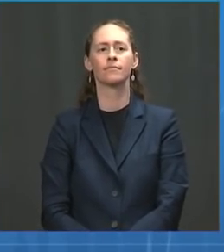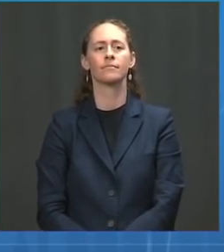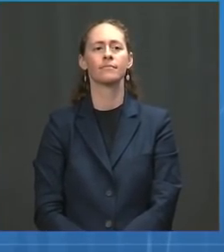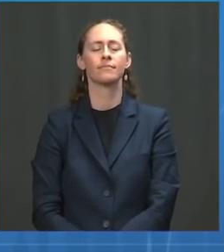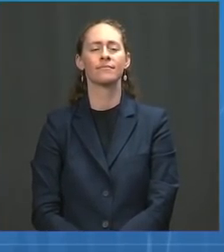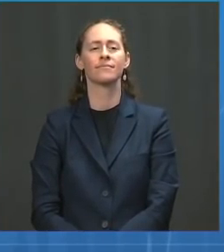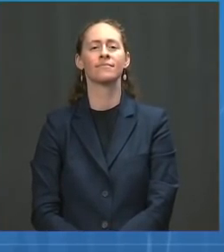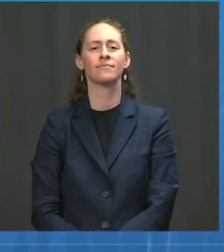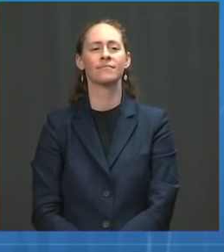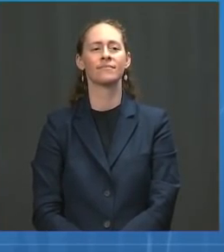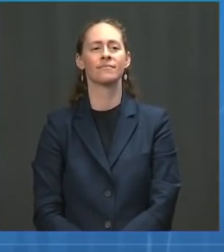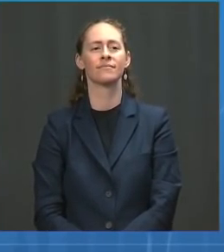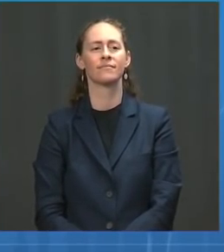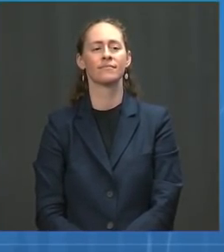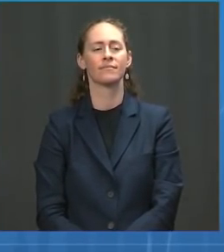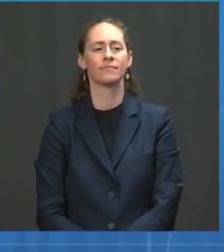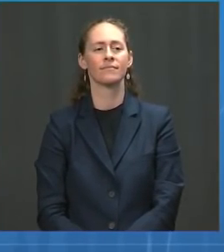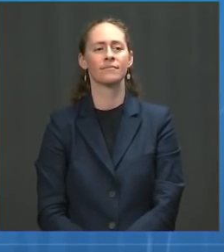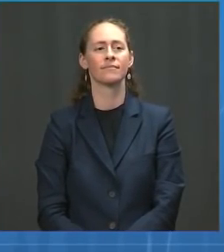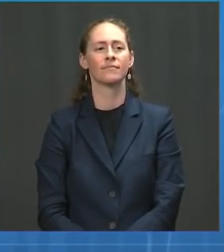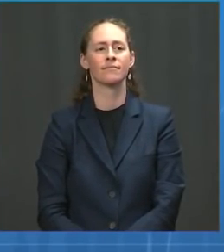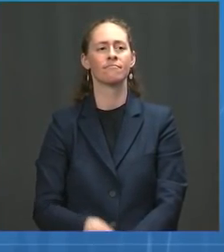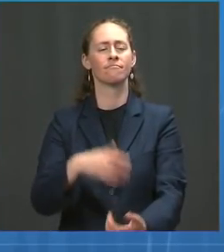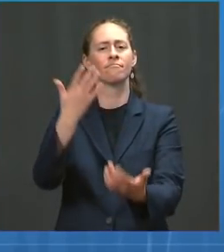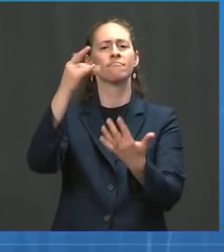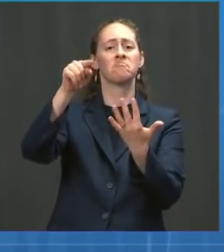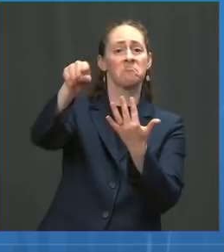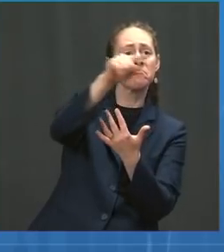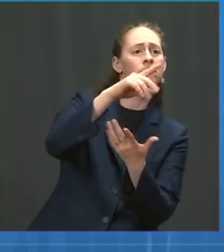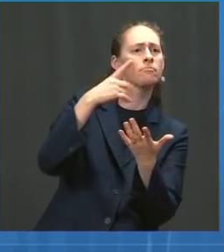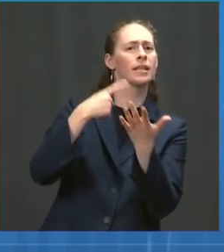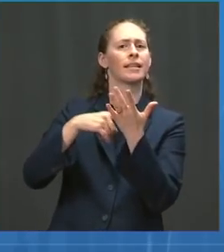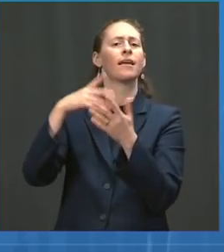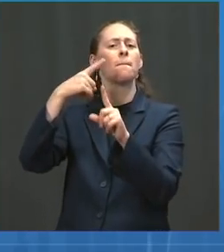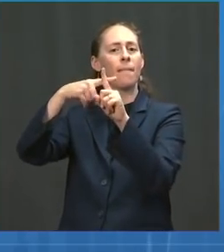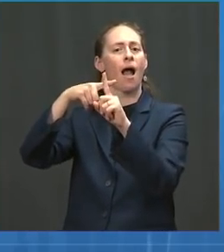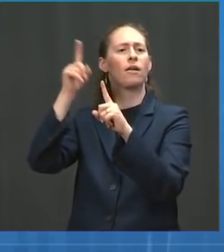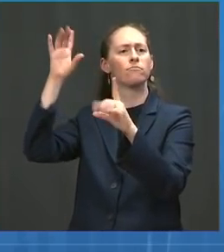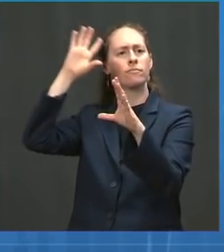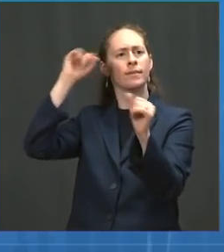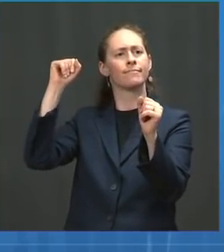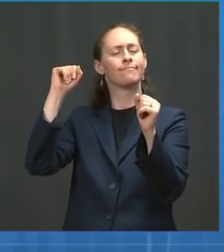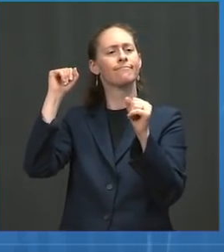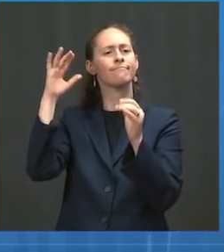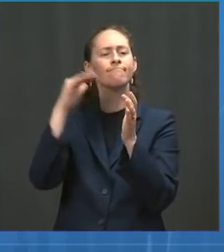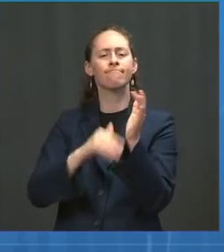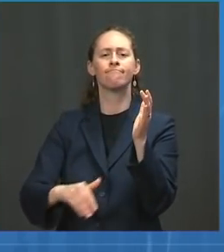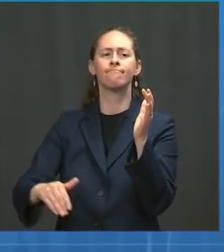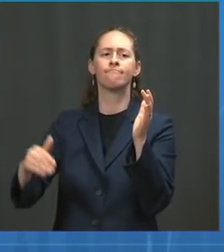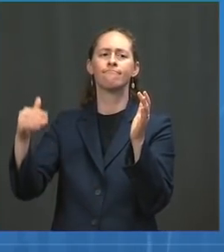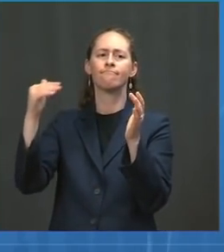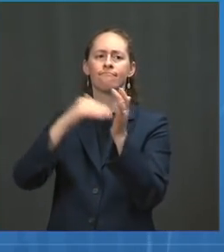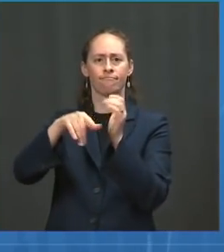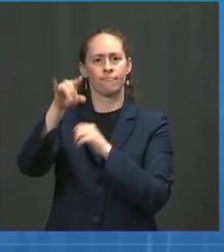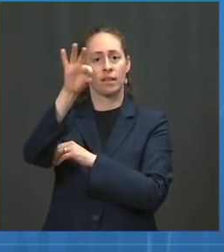Several of you and the President have repeatedly cited figures saying that 99 percent of those who die from COVID-19